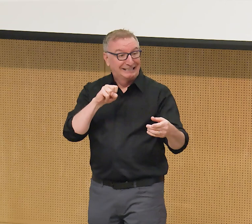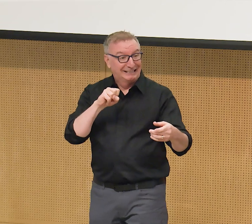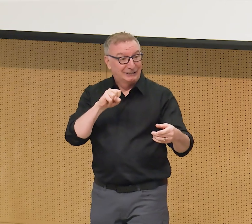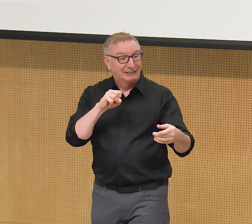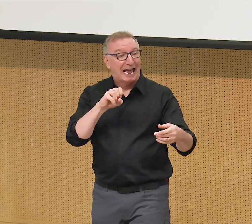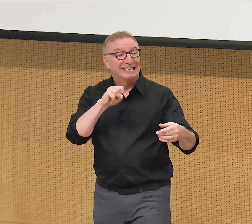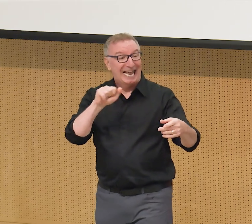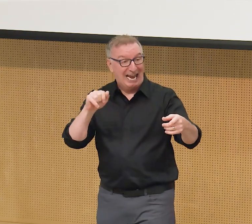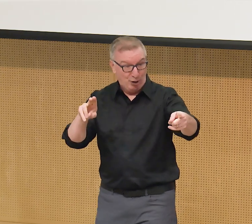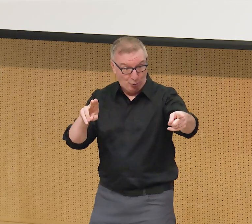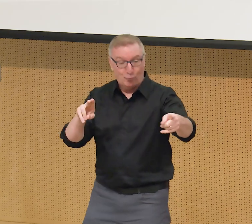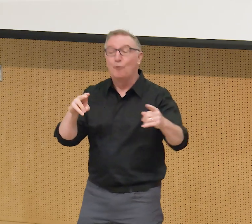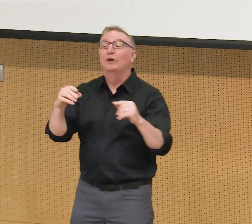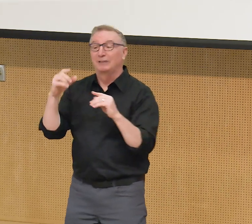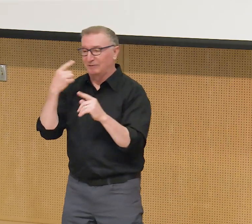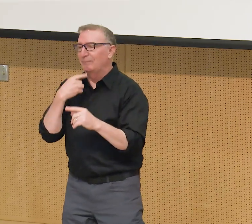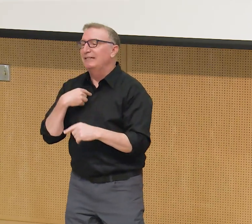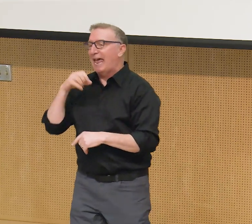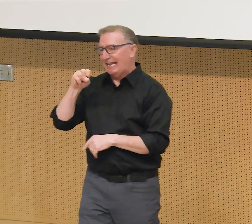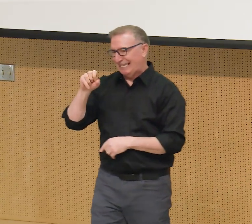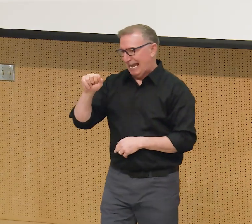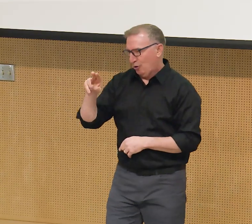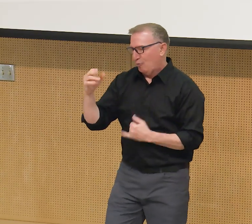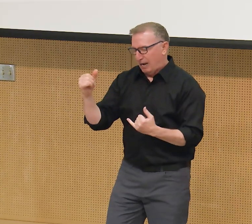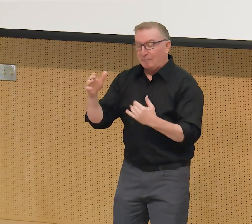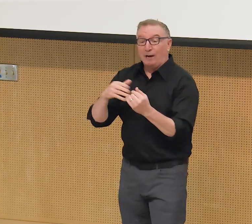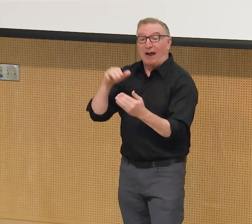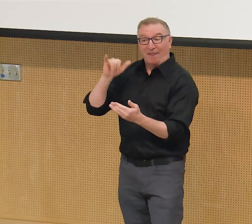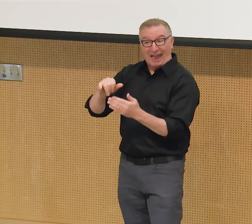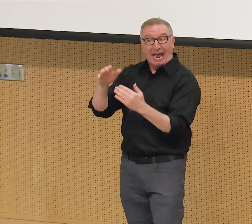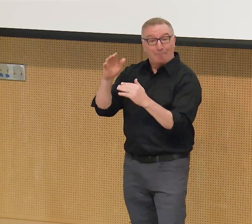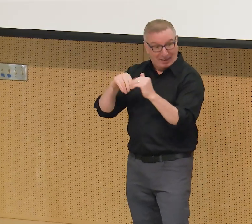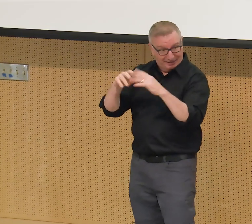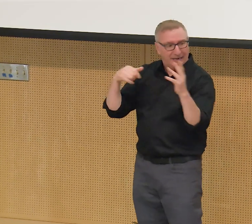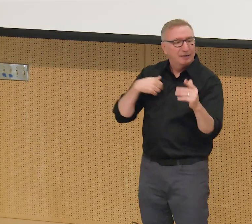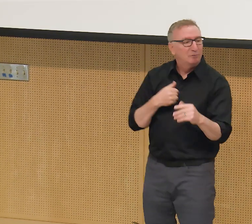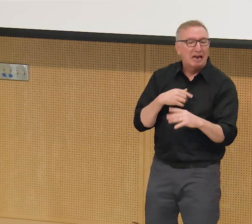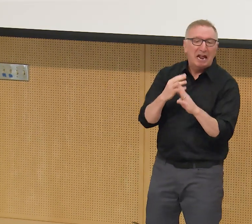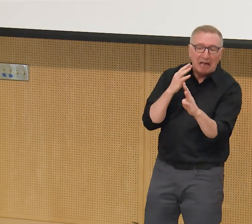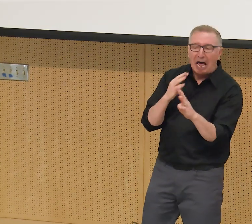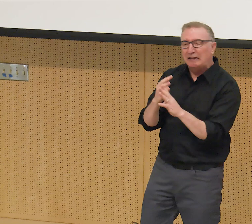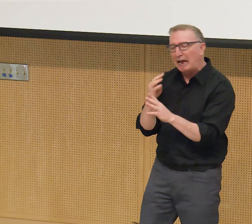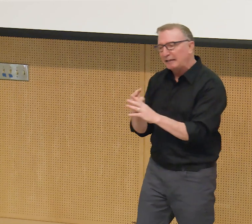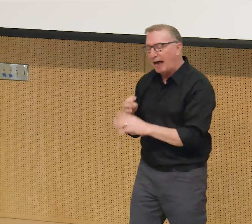It's called the SAU, folks in the audience are telling me. Great. So, back then, we would wait in line